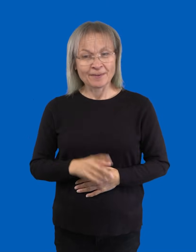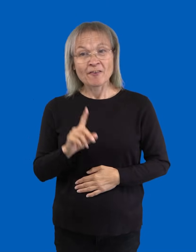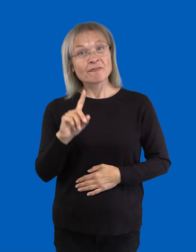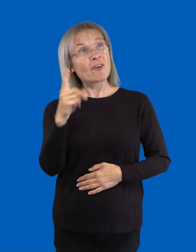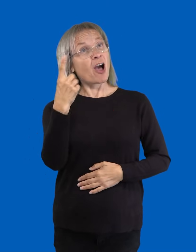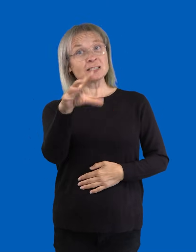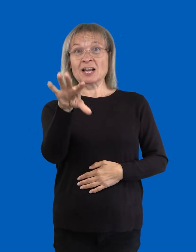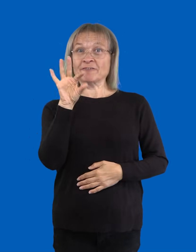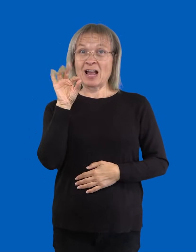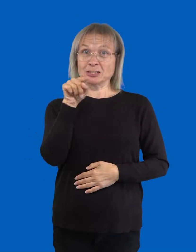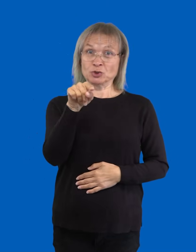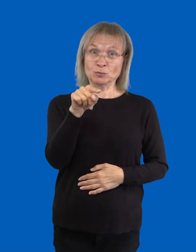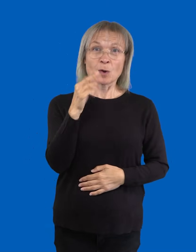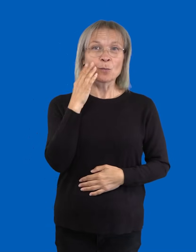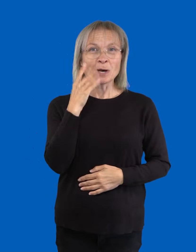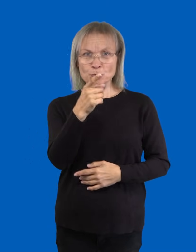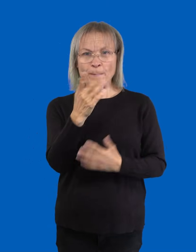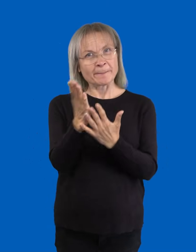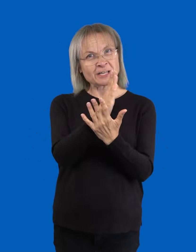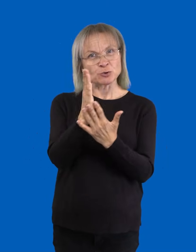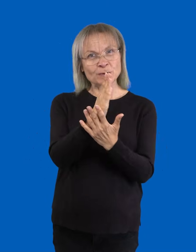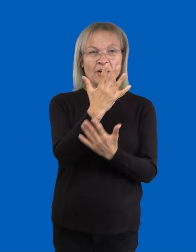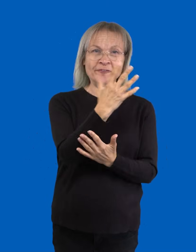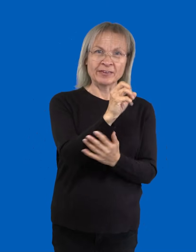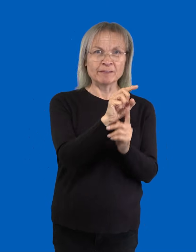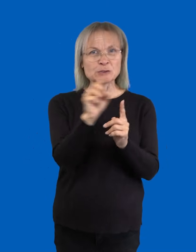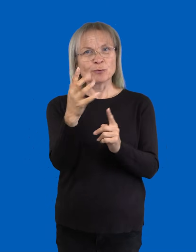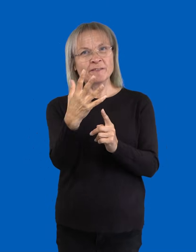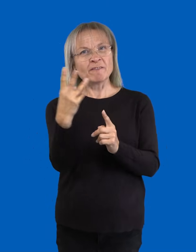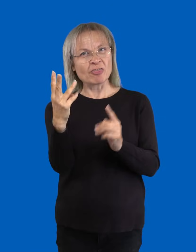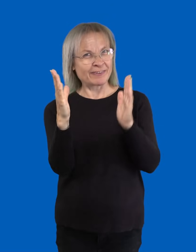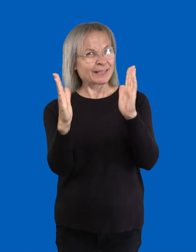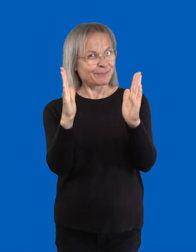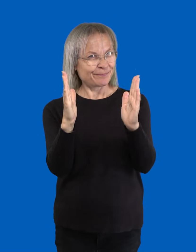We first invite you when you are between 50 and 53 years old.